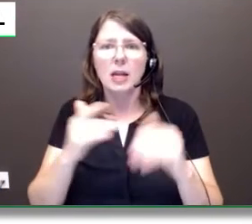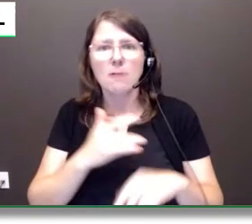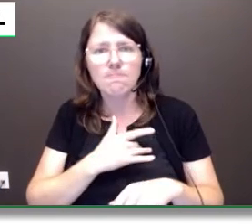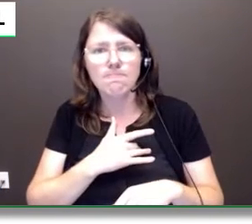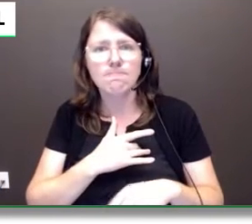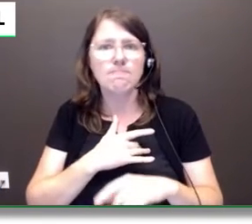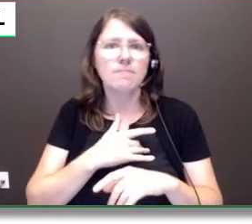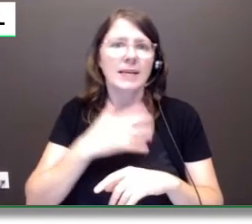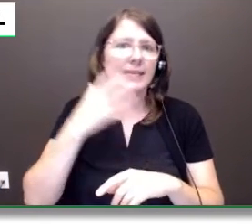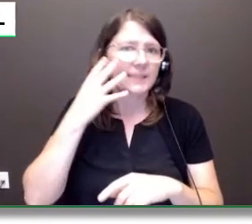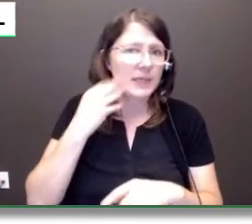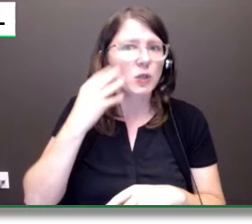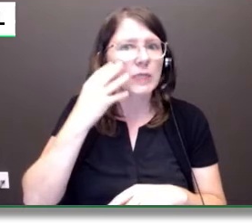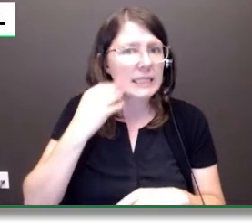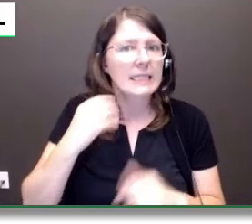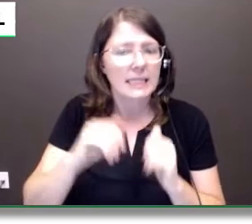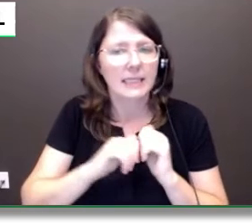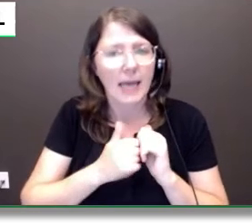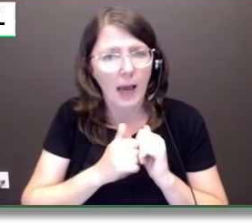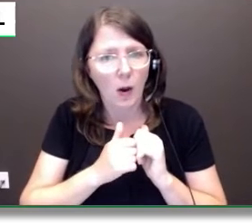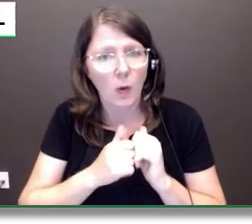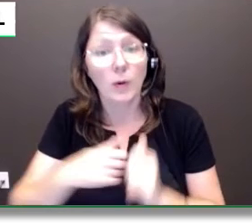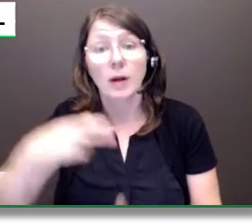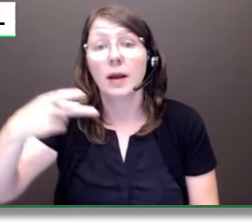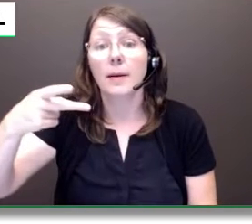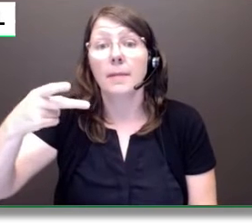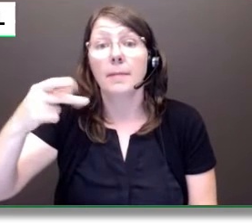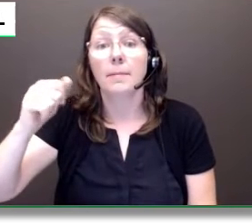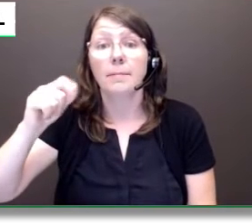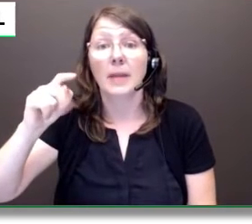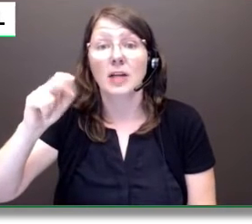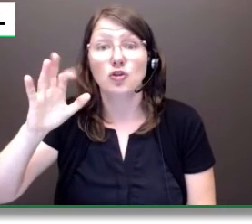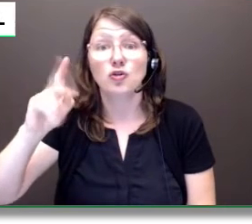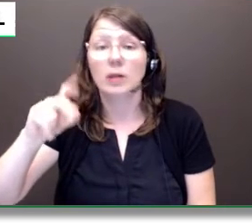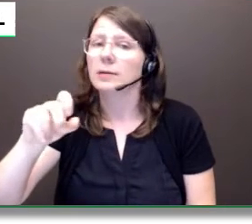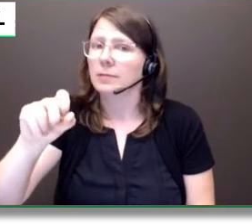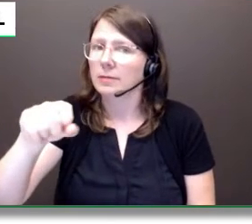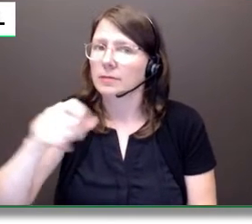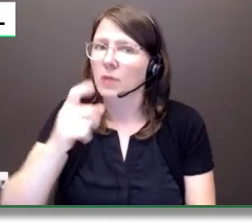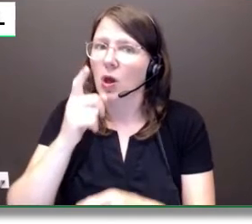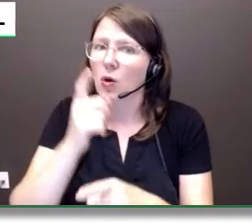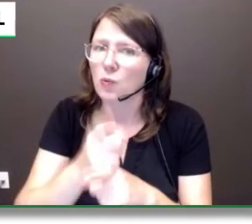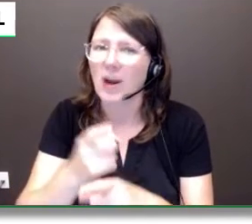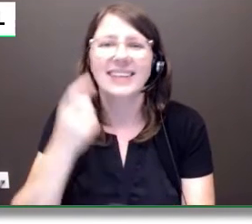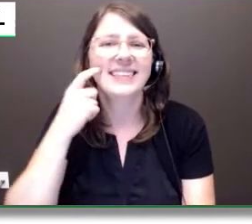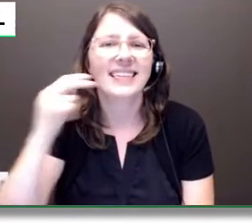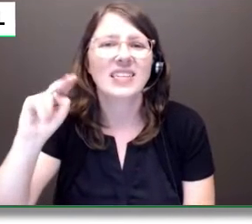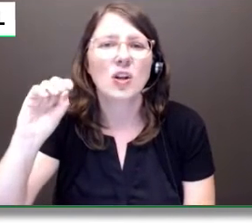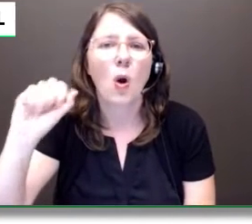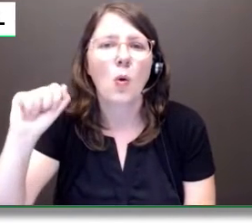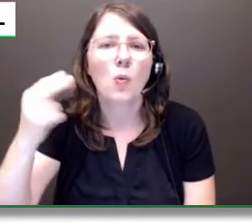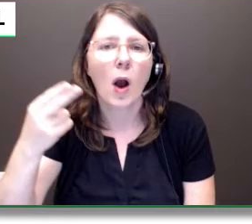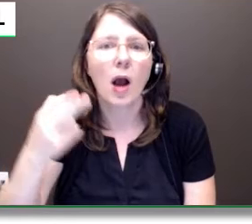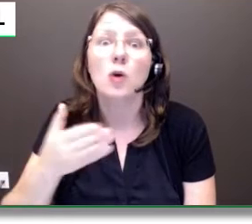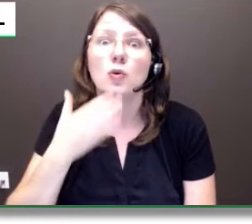Yeah absolutely and I think that Noah made a really great point about including that the informational piece around those